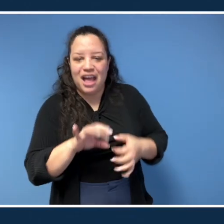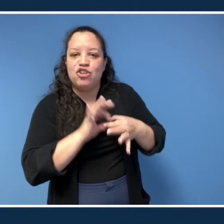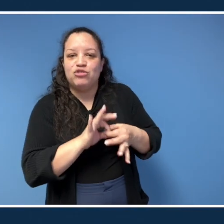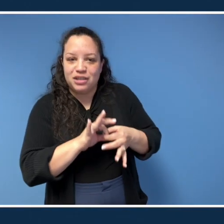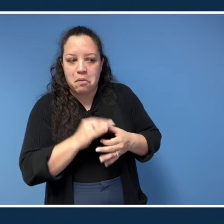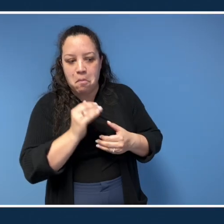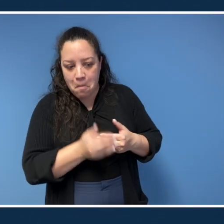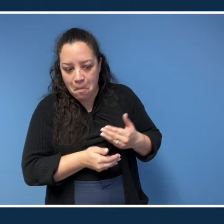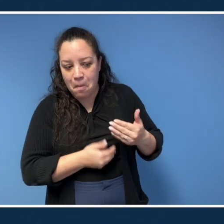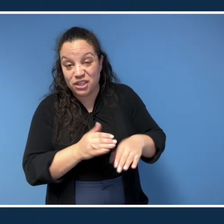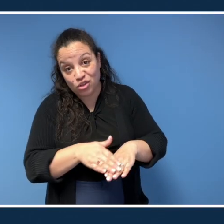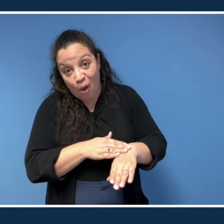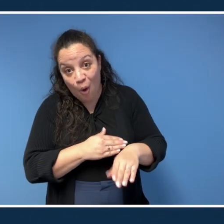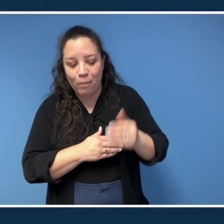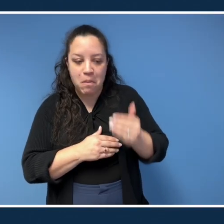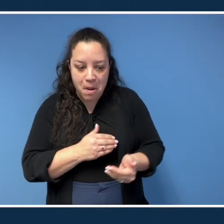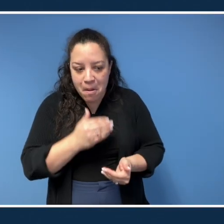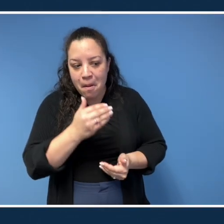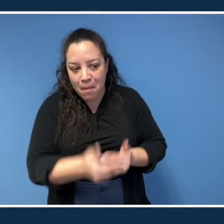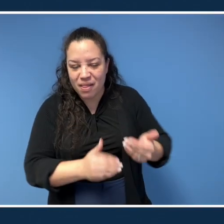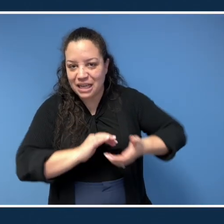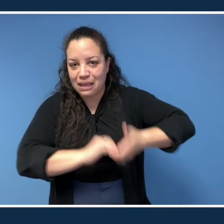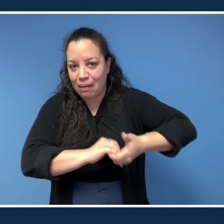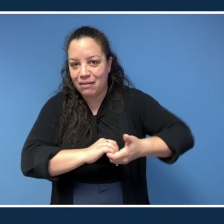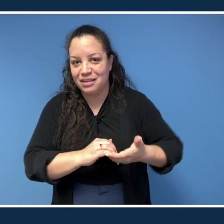And this is like the collaboration piece. I think we're we're starting to get there.